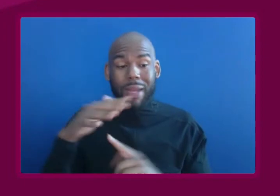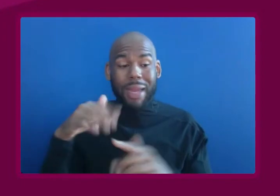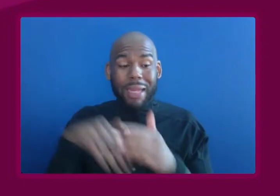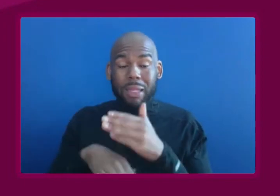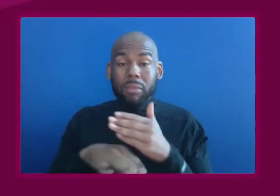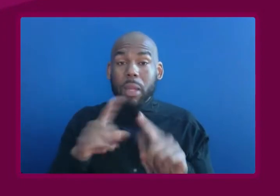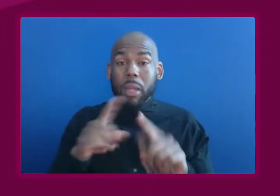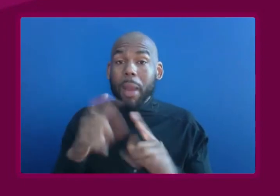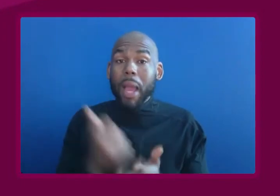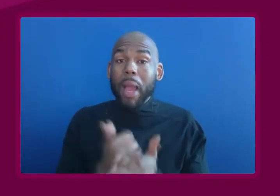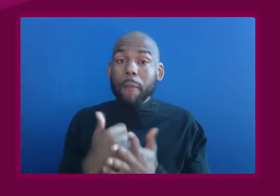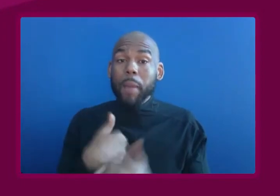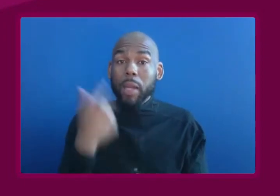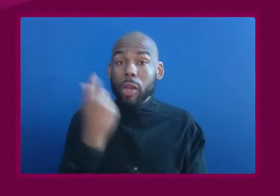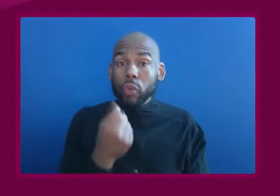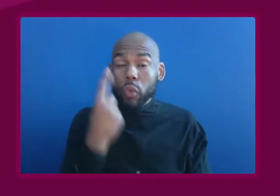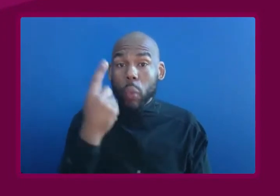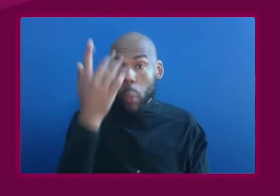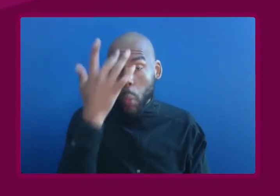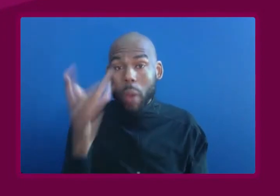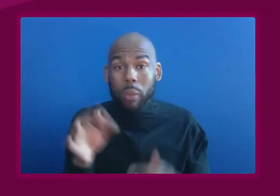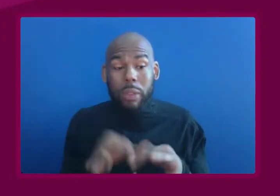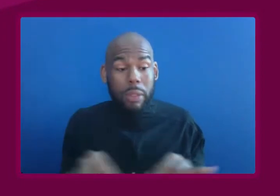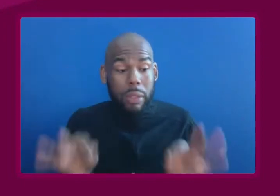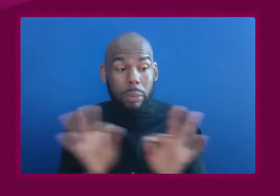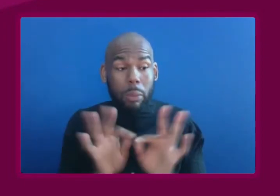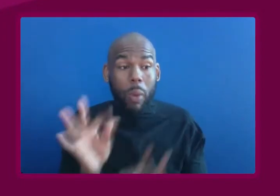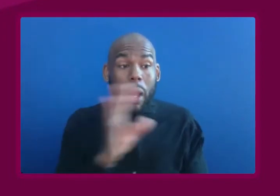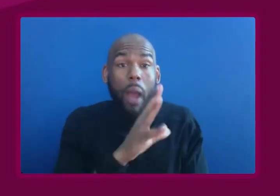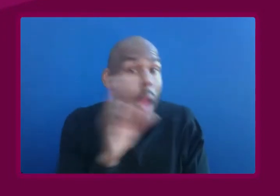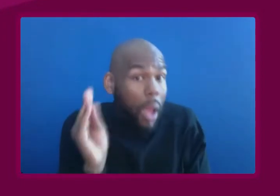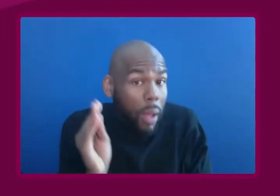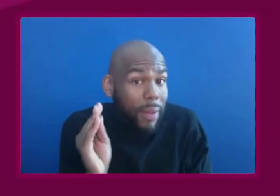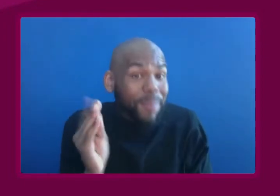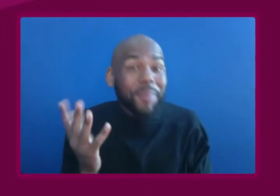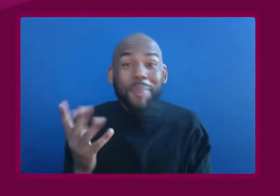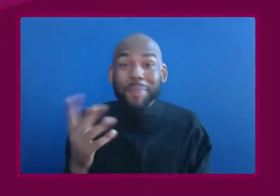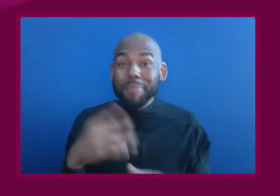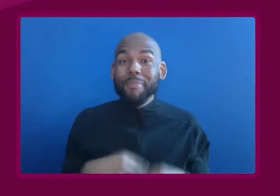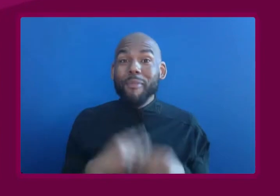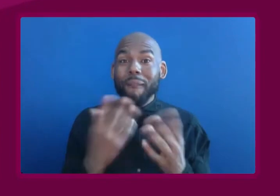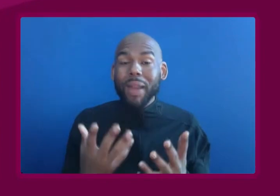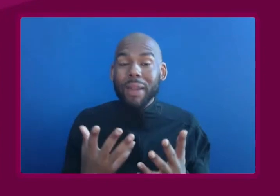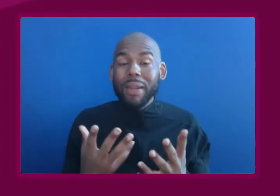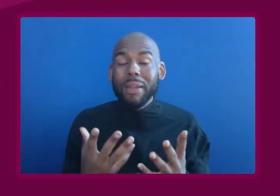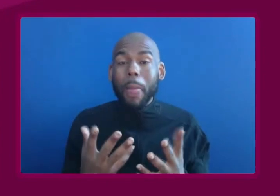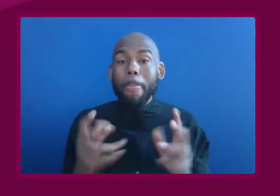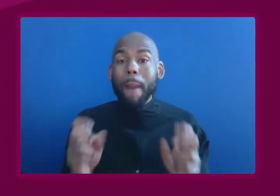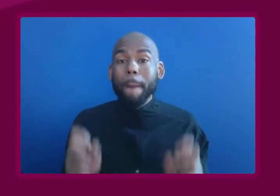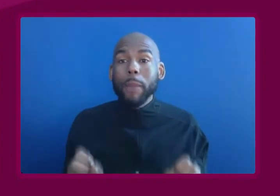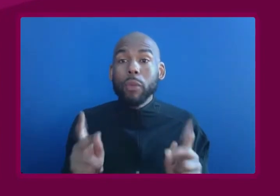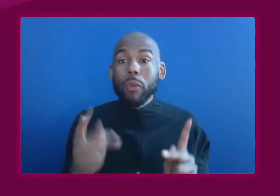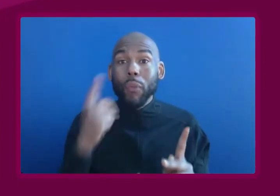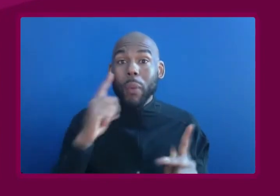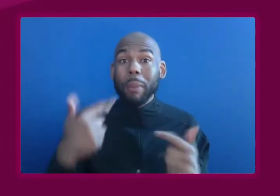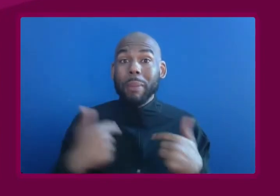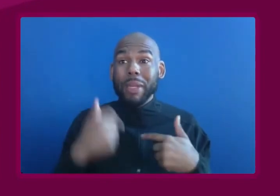they helped me understand why it was important. Miguel Quiñones: And they provided the opportunity for me to